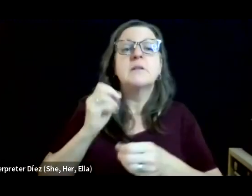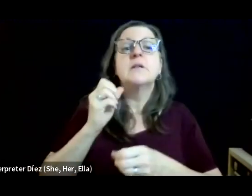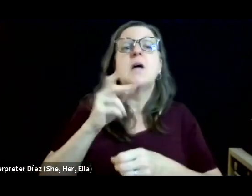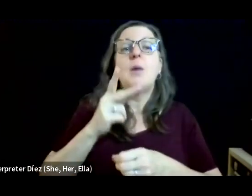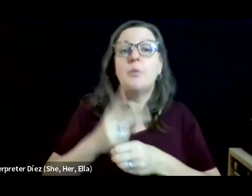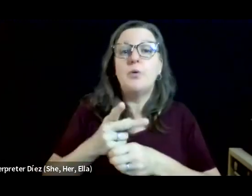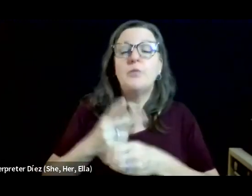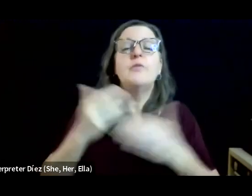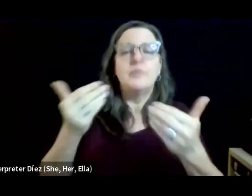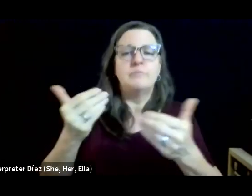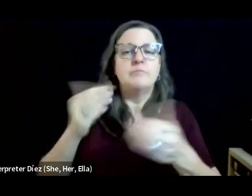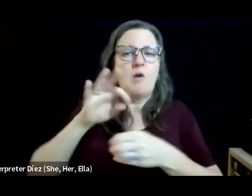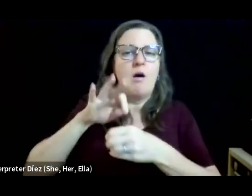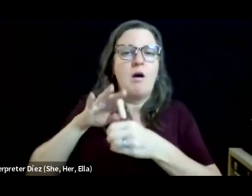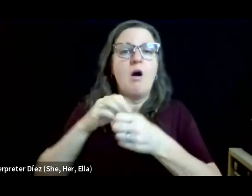Aye. Okay.